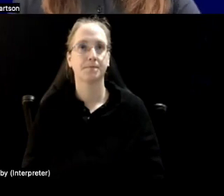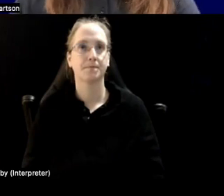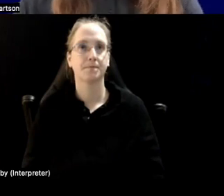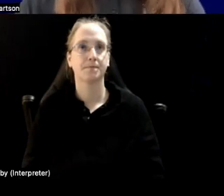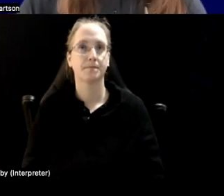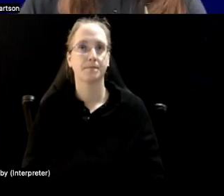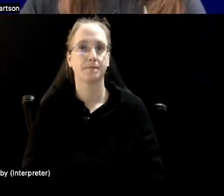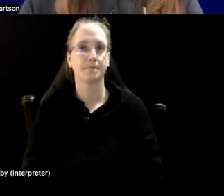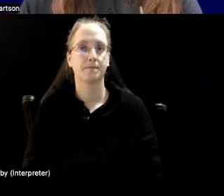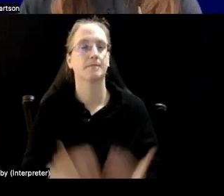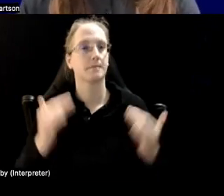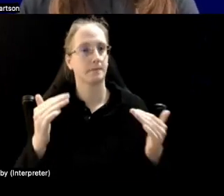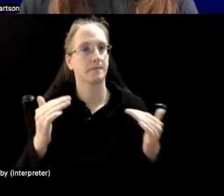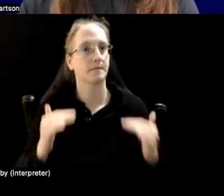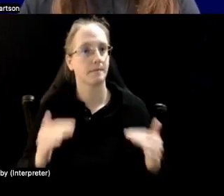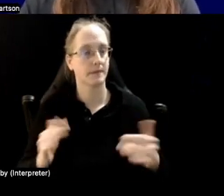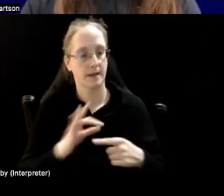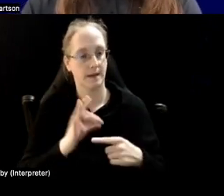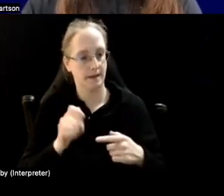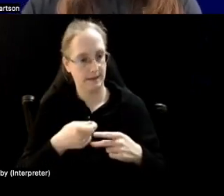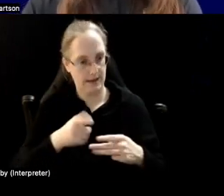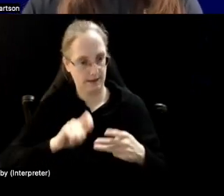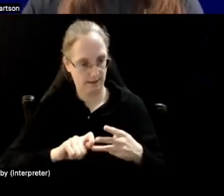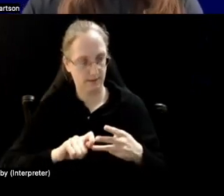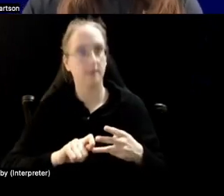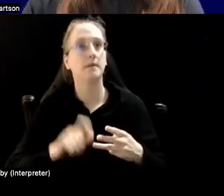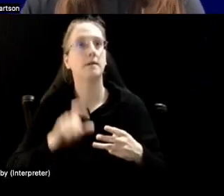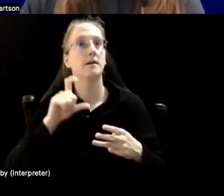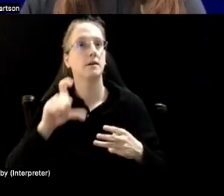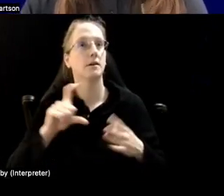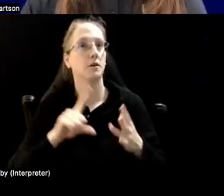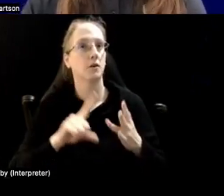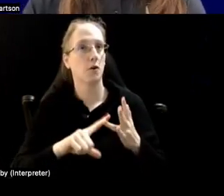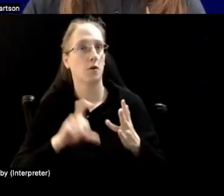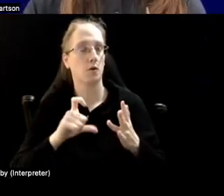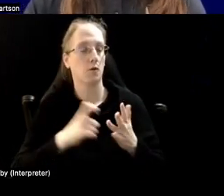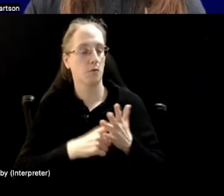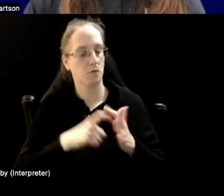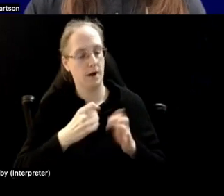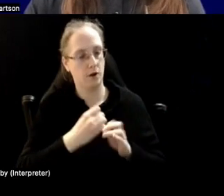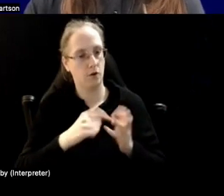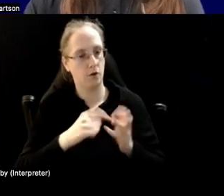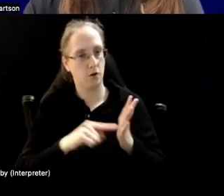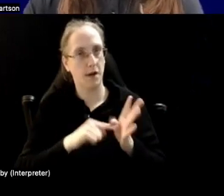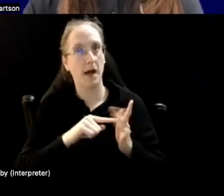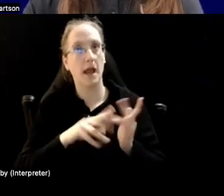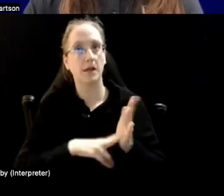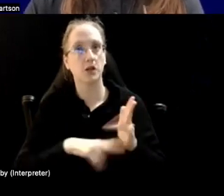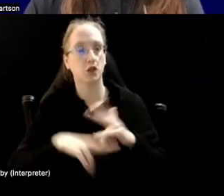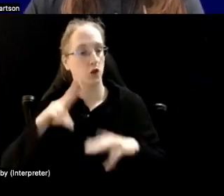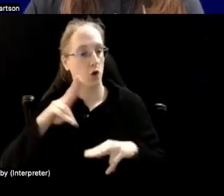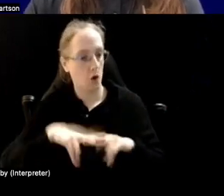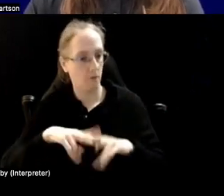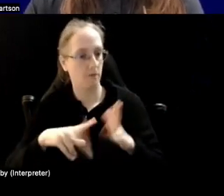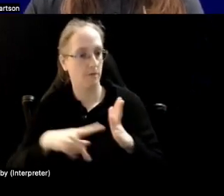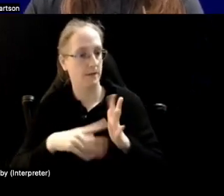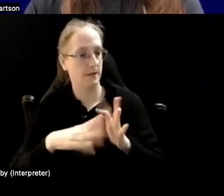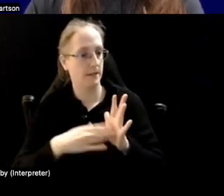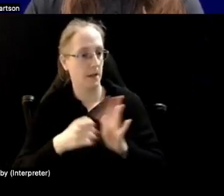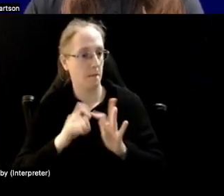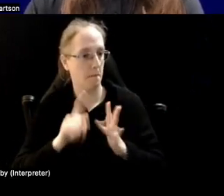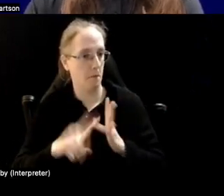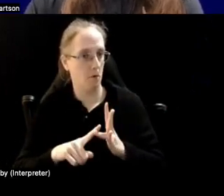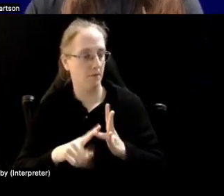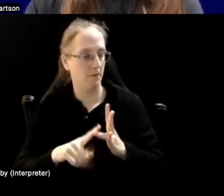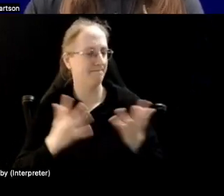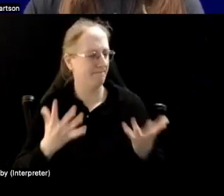The next characteristic is co-regulation of tempo. What does this mean? It means matching of pace,